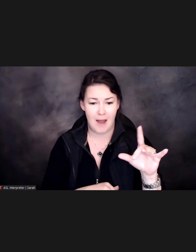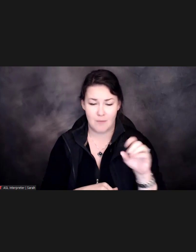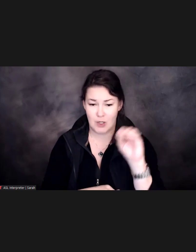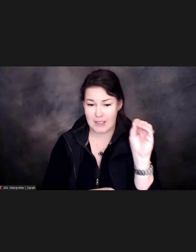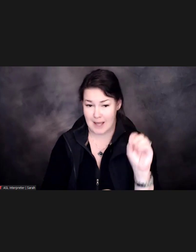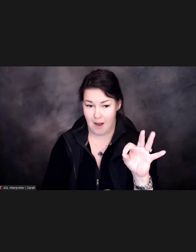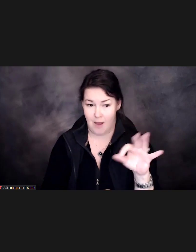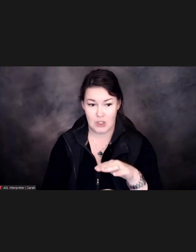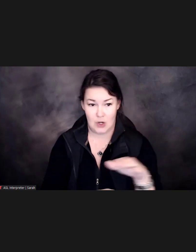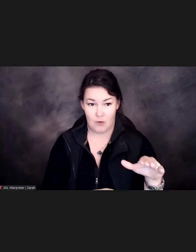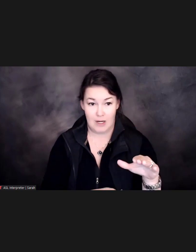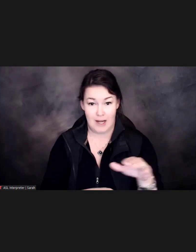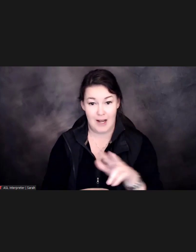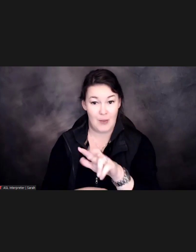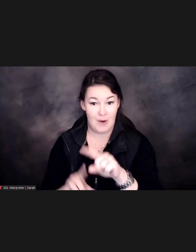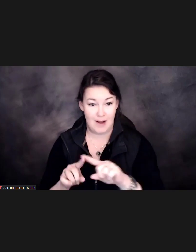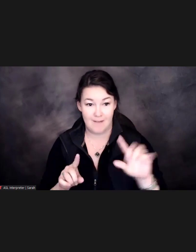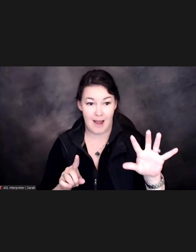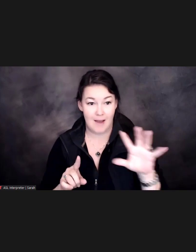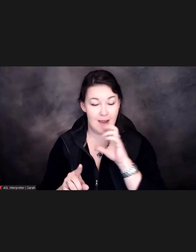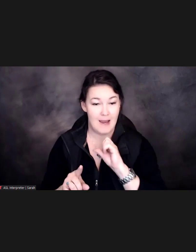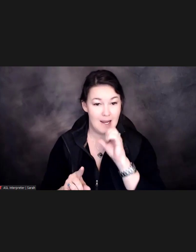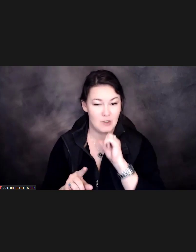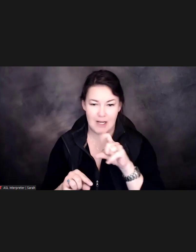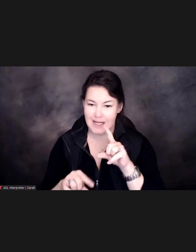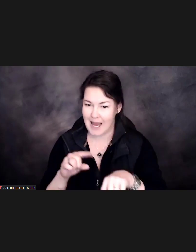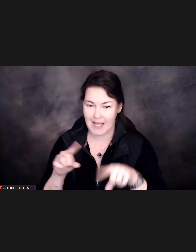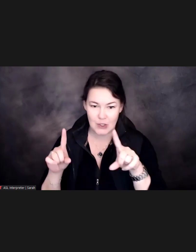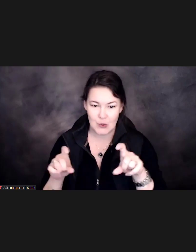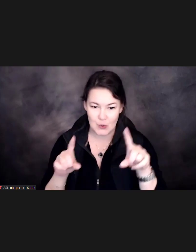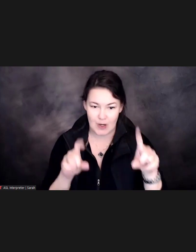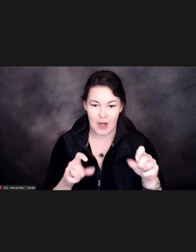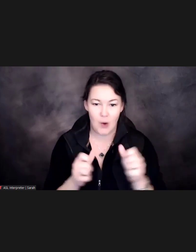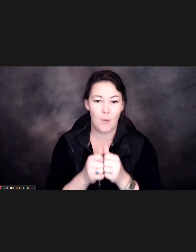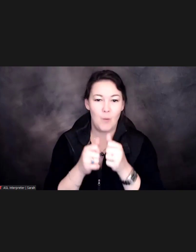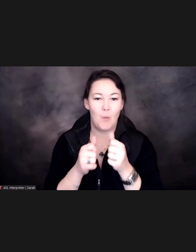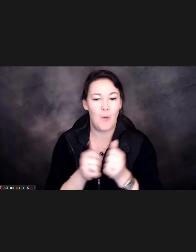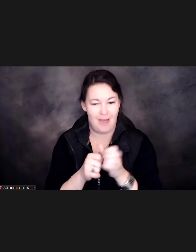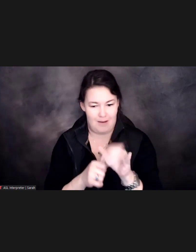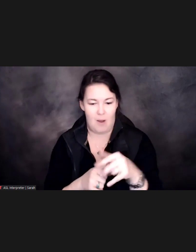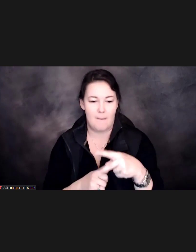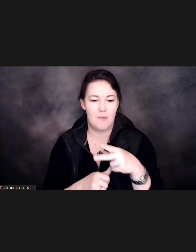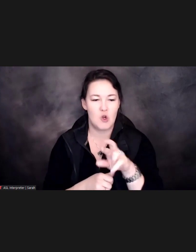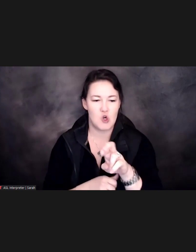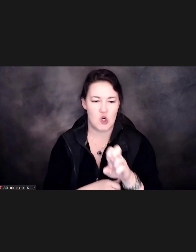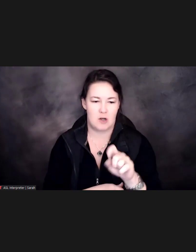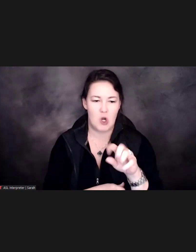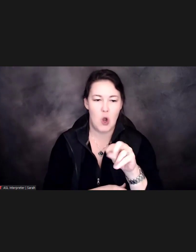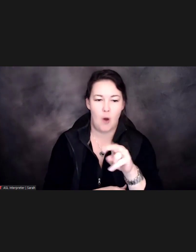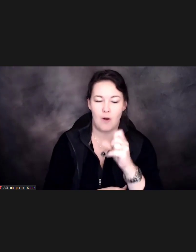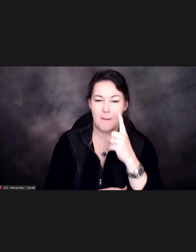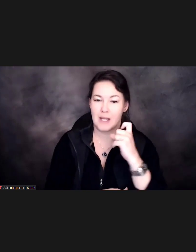kids in the 3 to 5 age group that can't be screened with that methodology because they just aren't developmentally able to